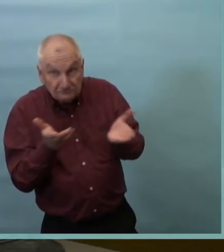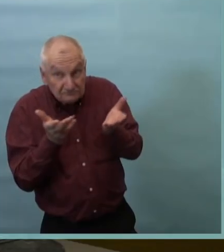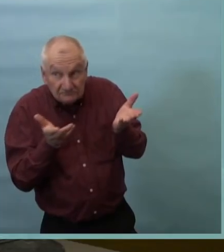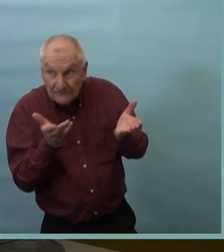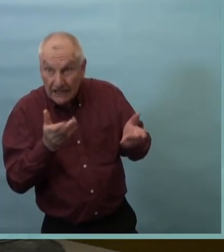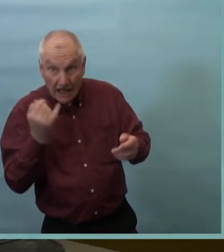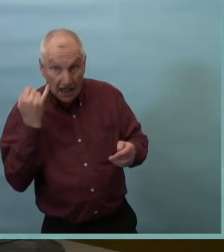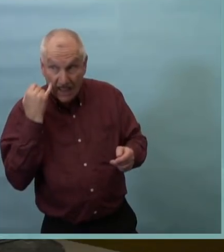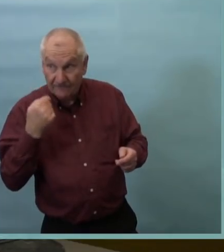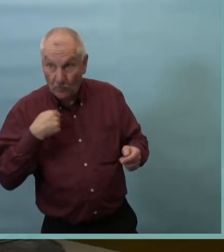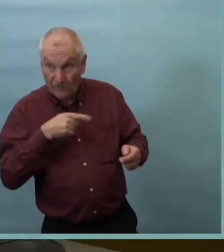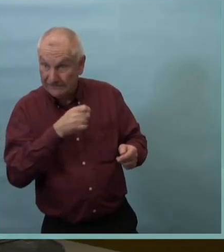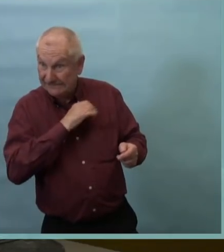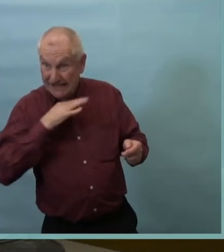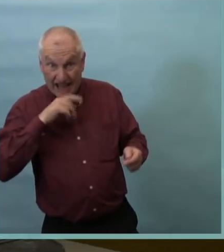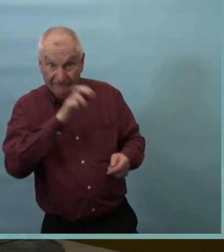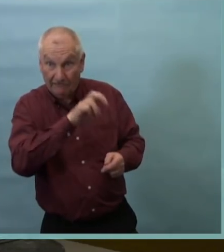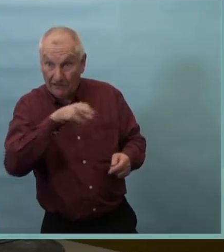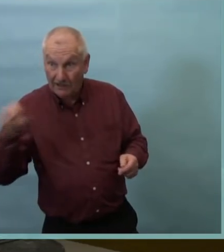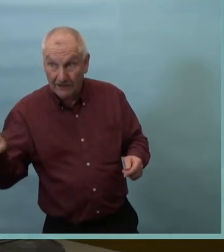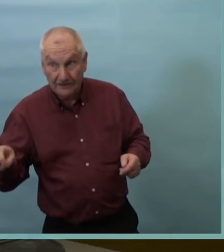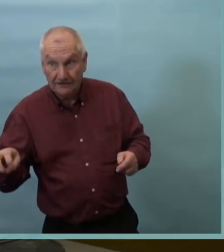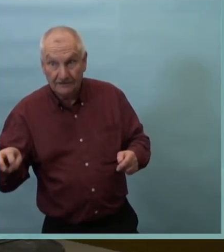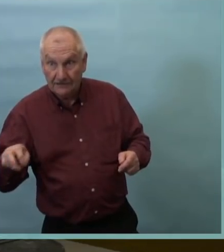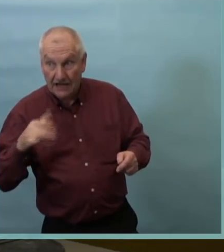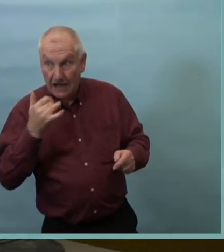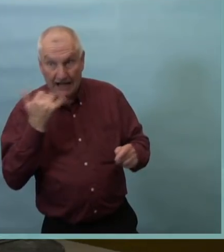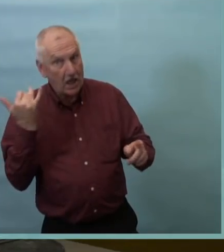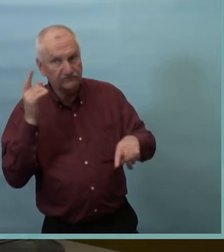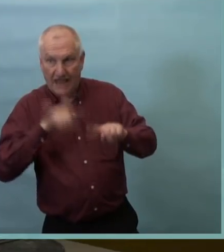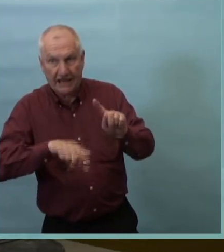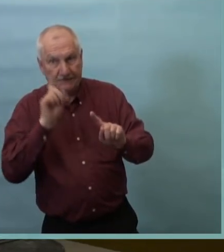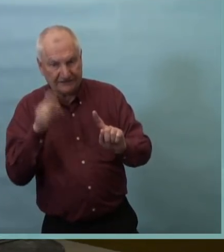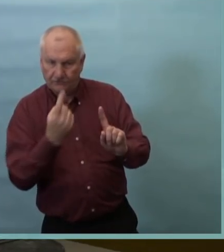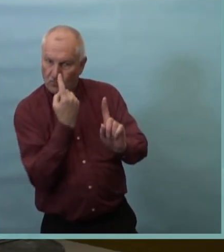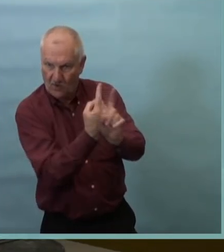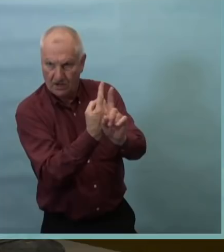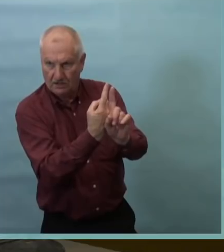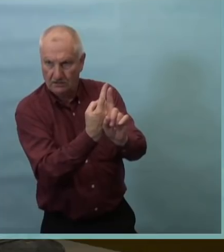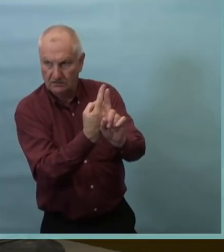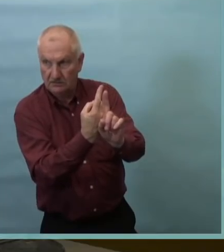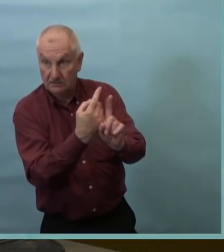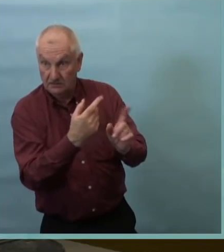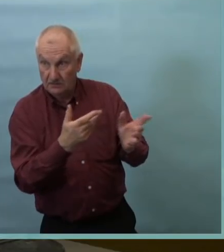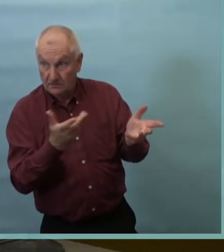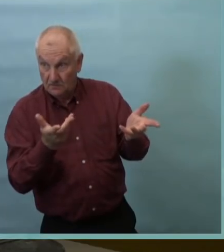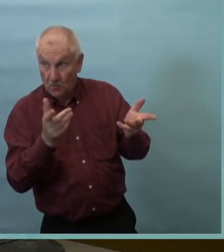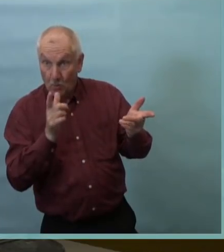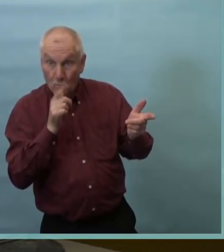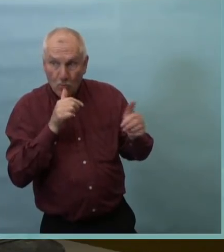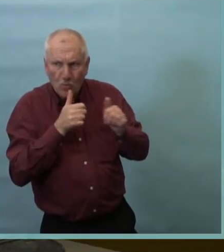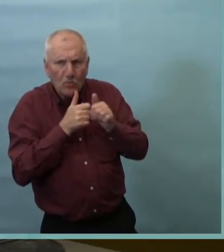that apply to all personal care homes public private for-profit federal yes it